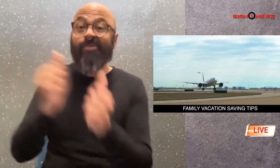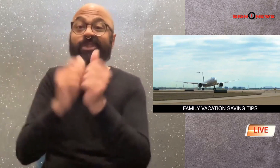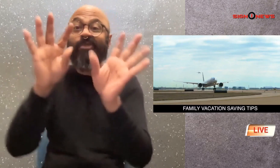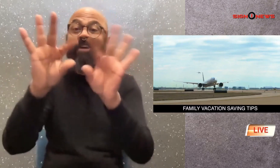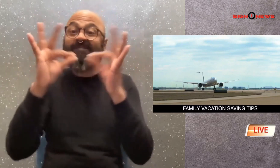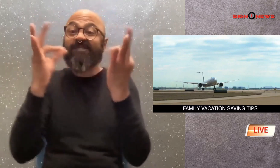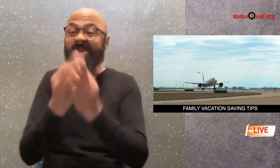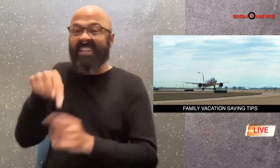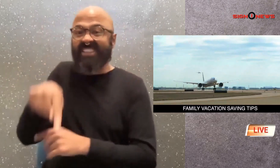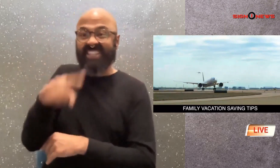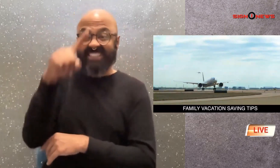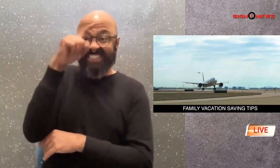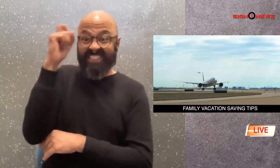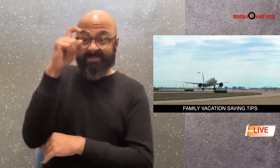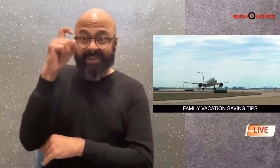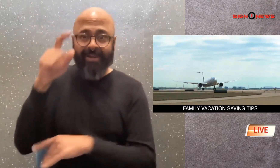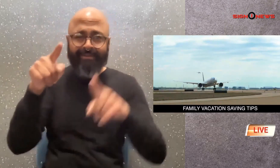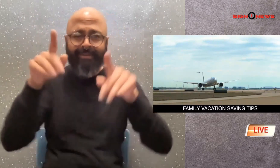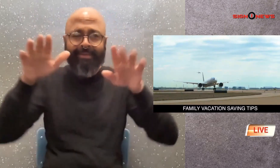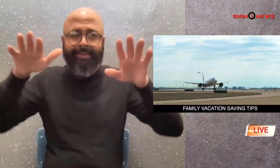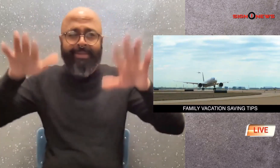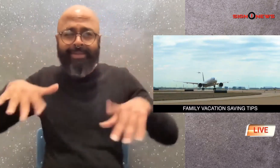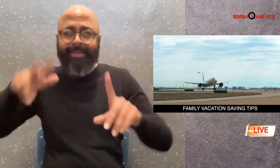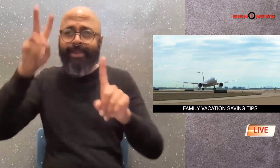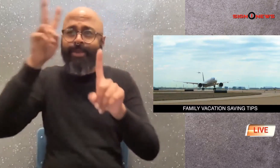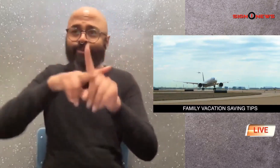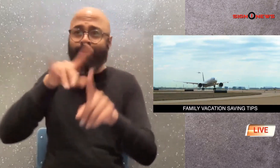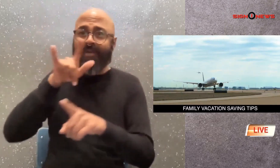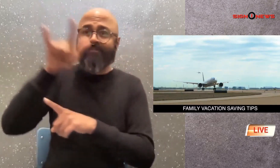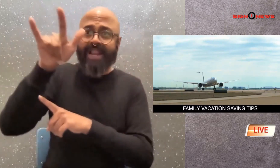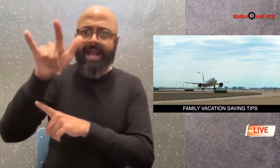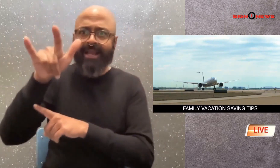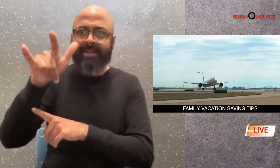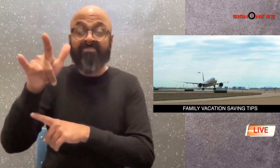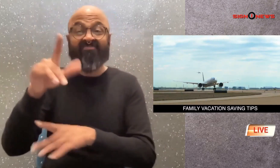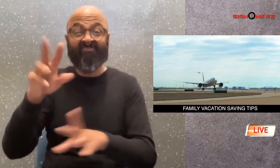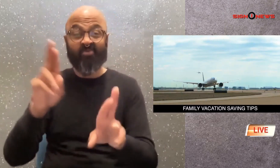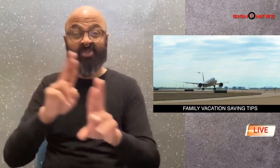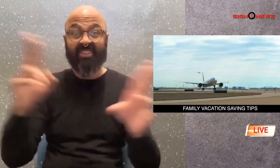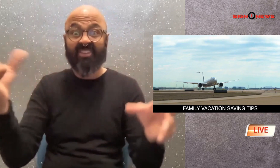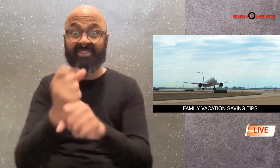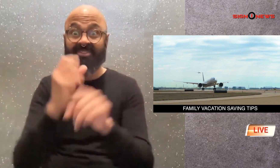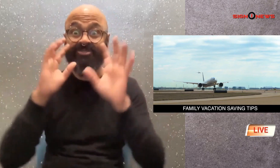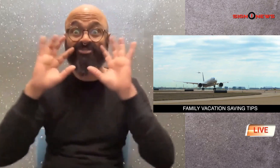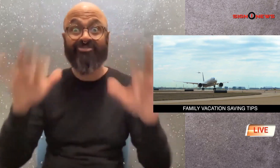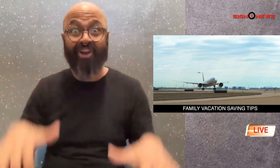if you're traveling with your family this summer and have not booked flights yet get